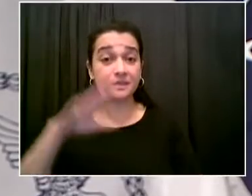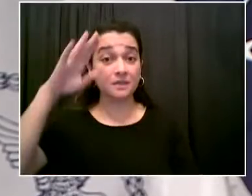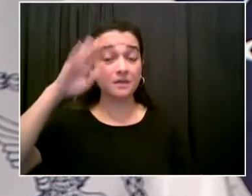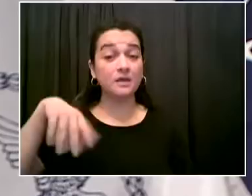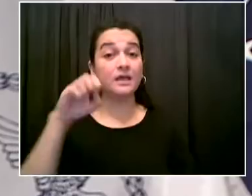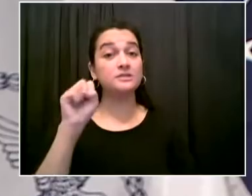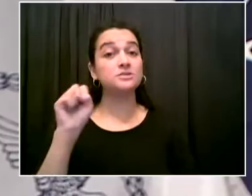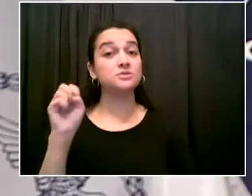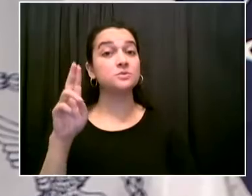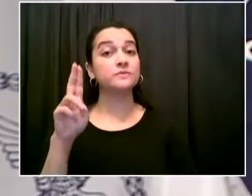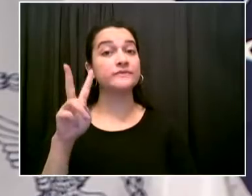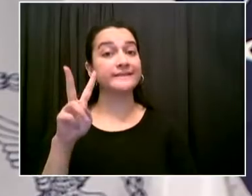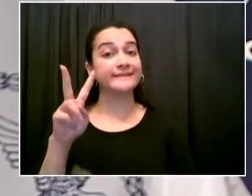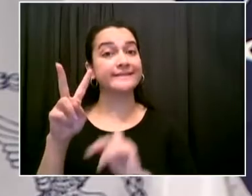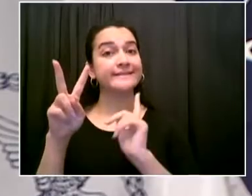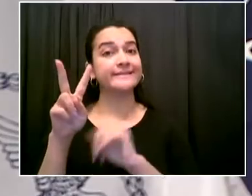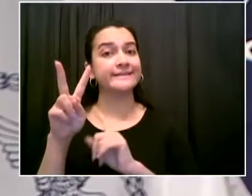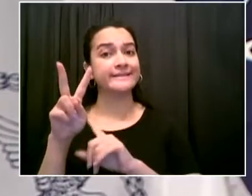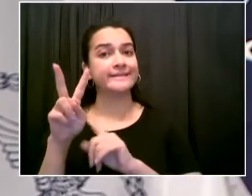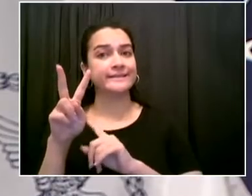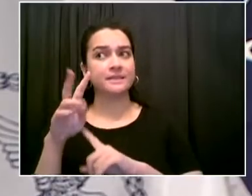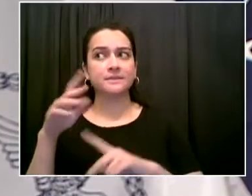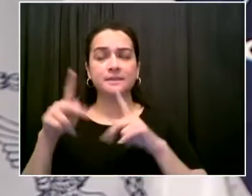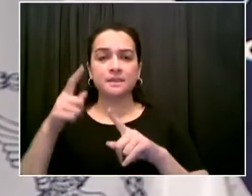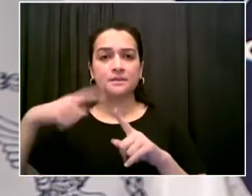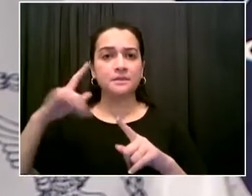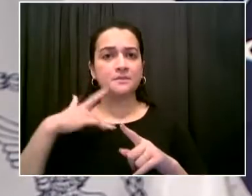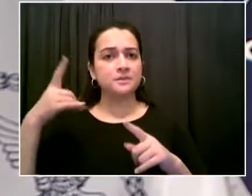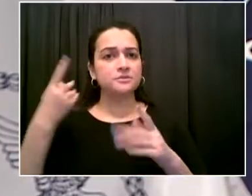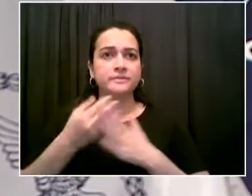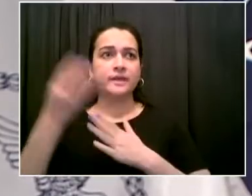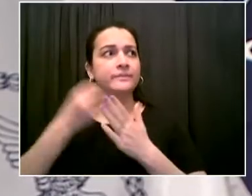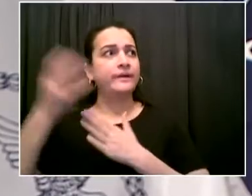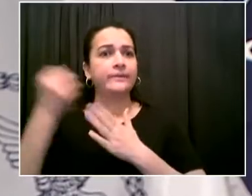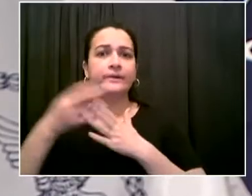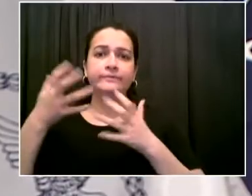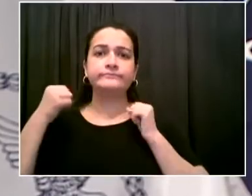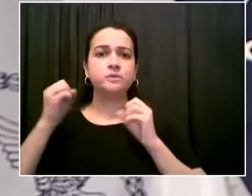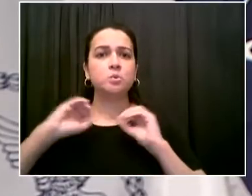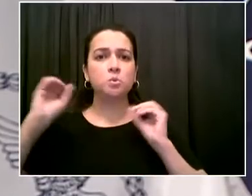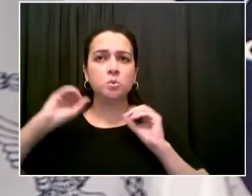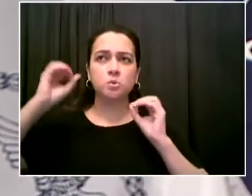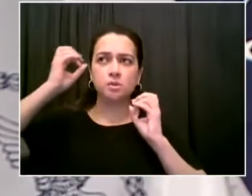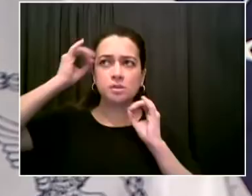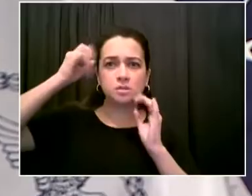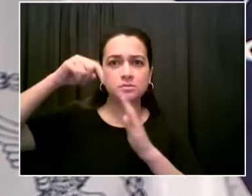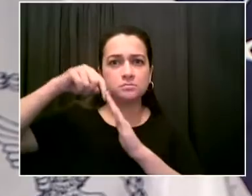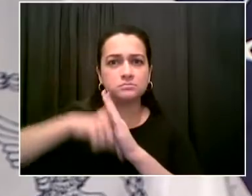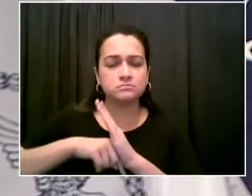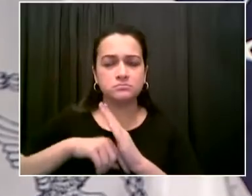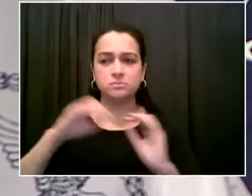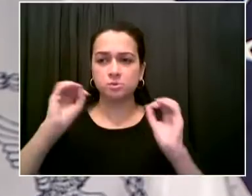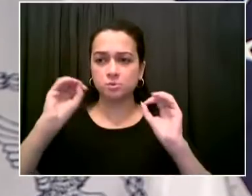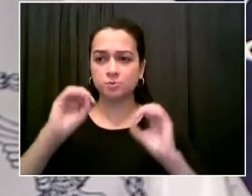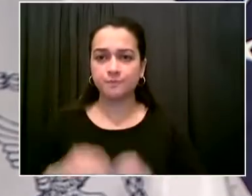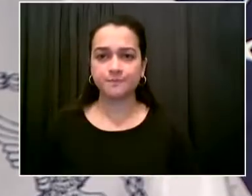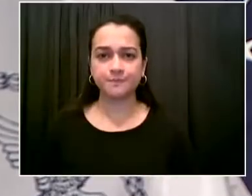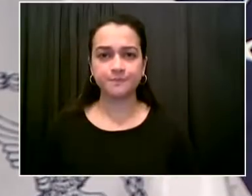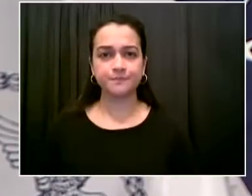DIFFERENT REGISTRATIONS AND REQUIREMENTS? WHAT ARE YOU GOING TO DO ABOUT IT?